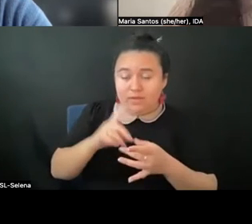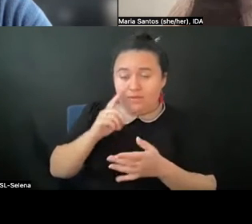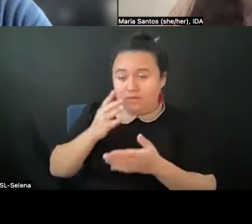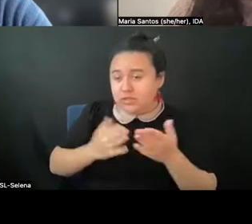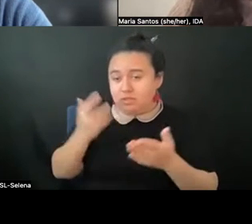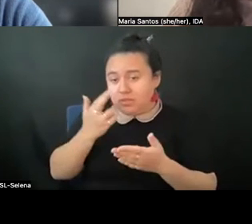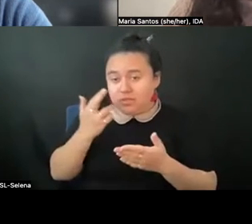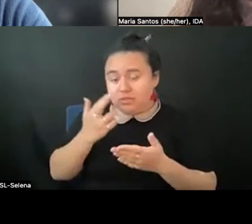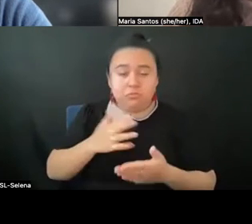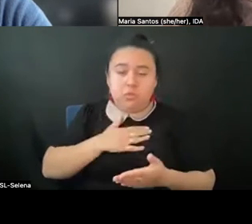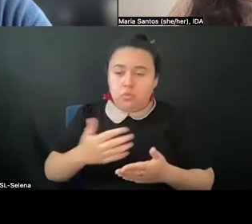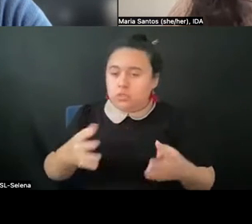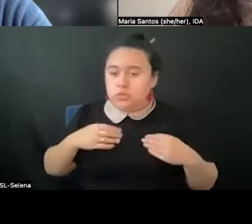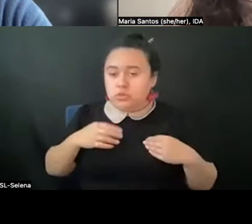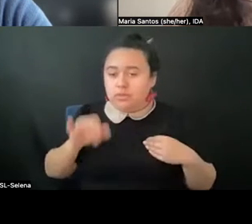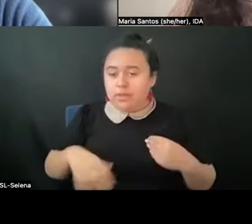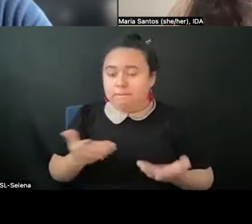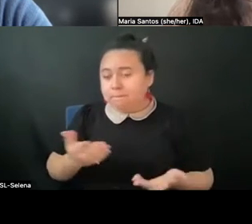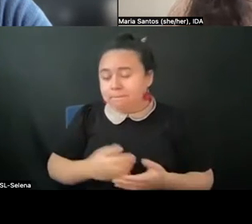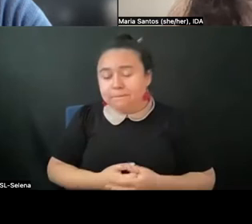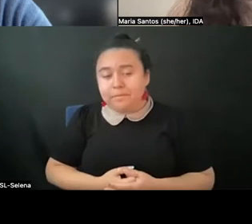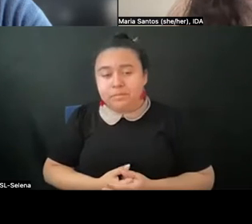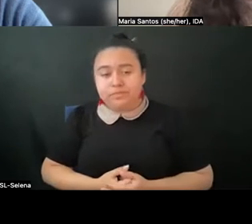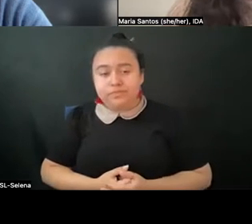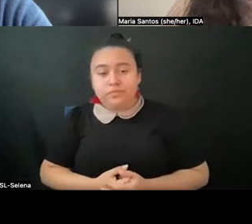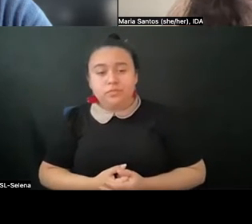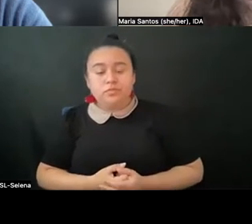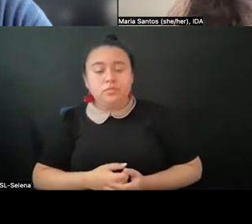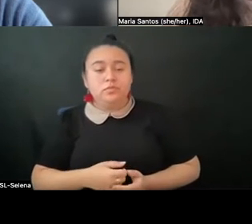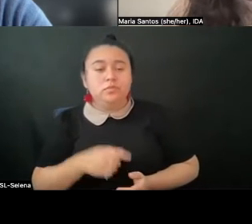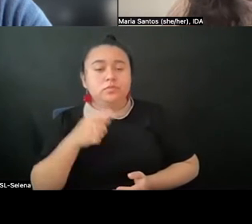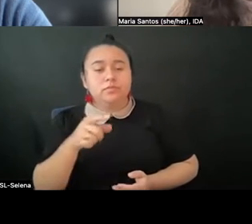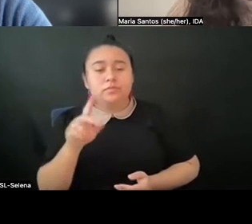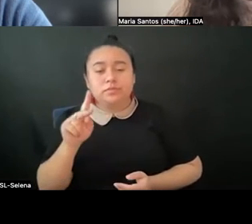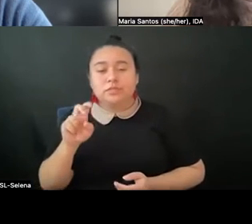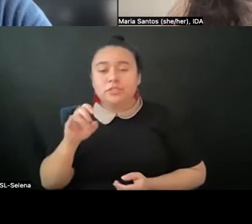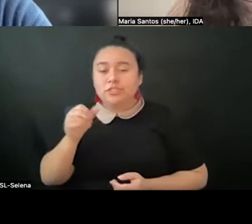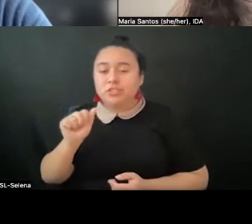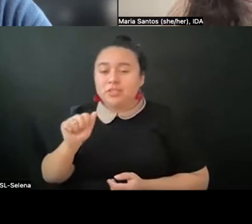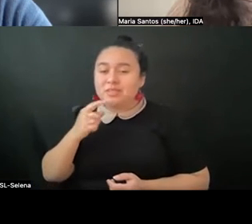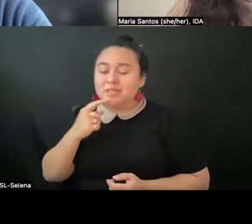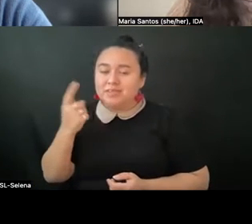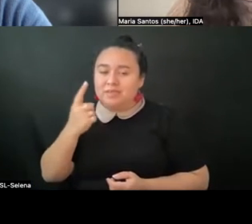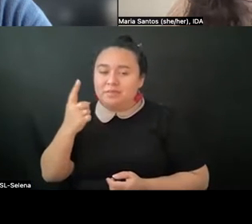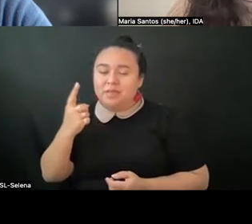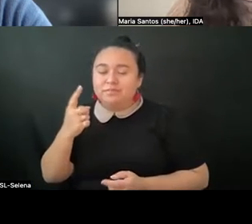we're happy to receive the materials. Yeah. It could also be something that just thinking about word count, something that you potentially